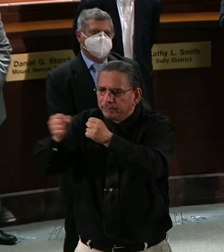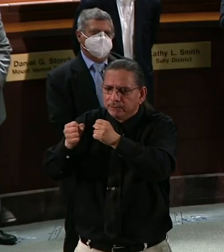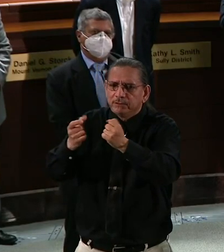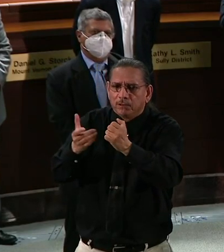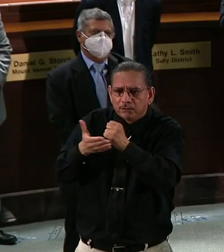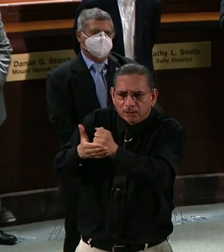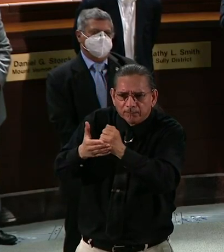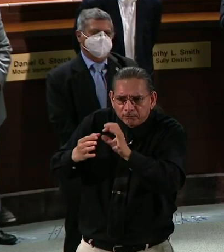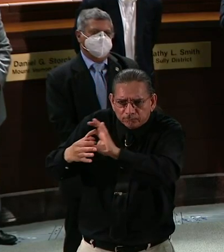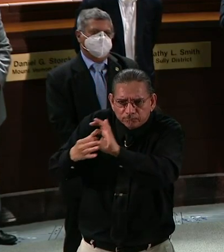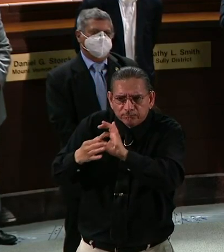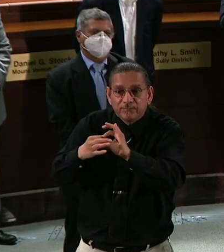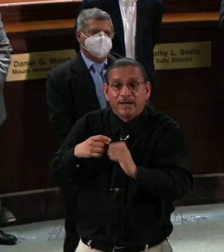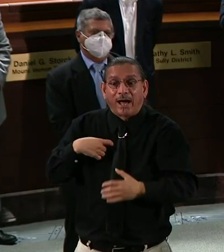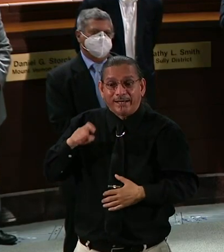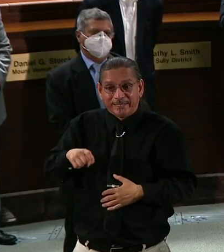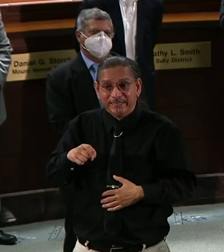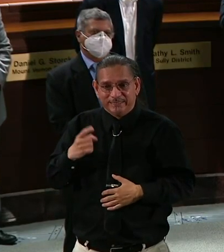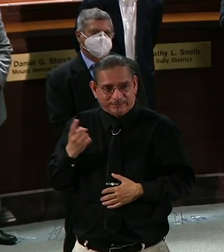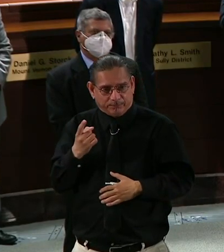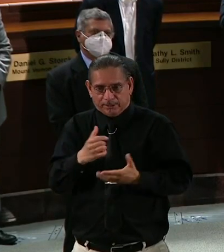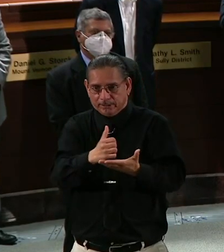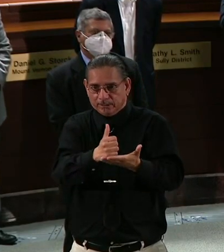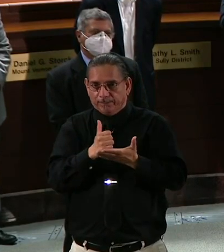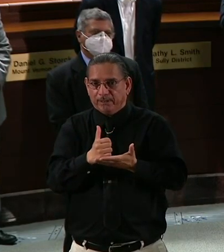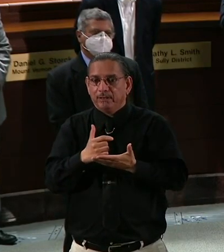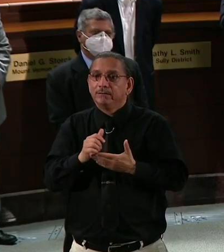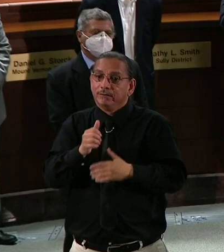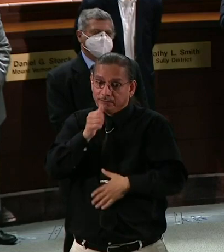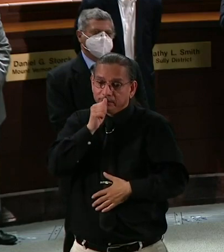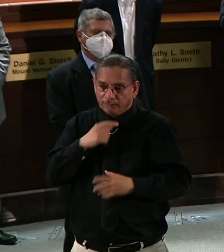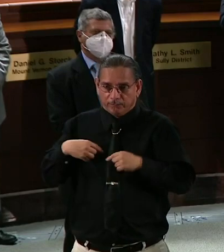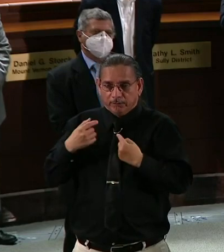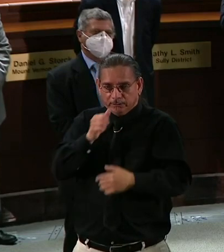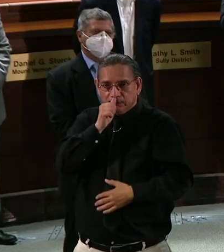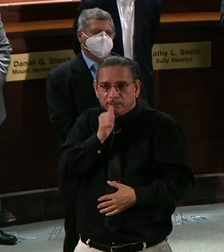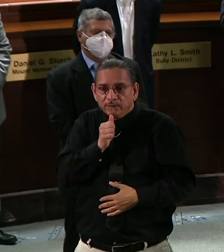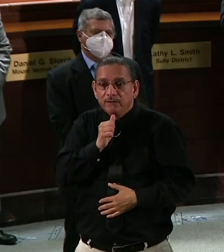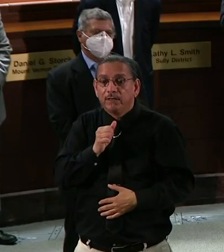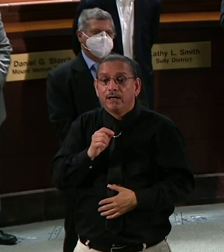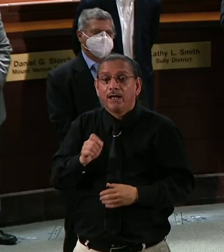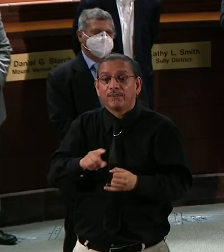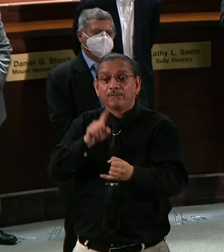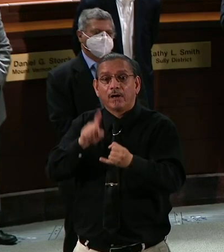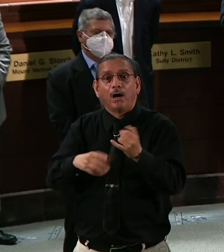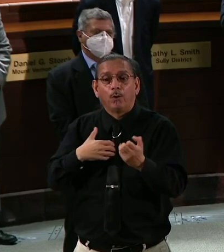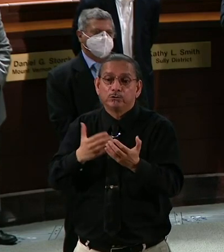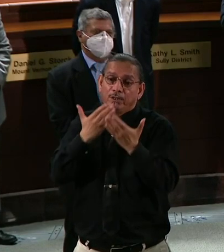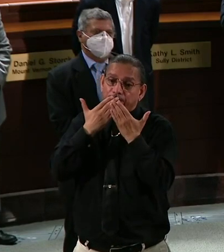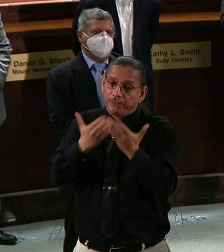THAT IS A LIE. THOSE HE-